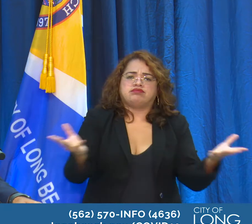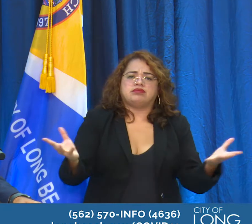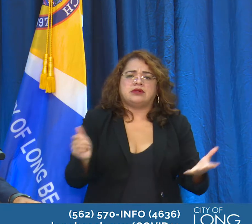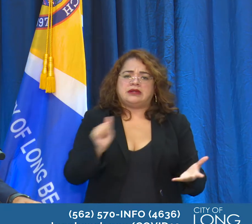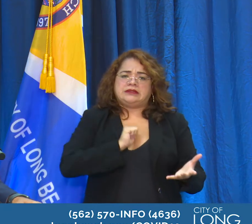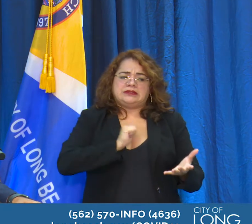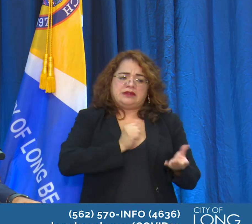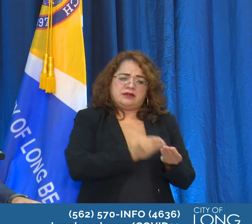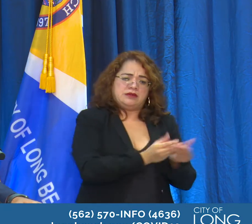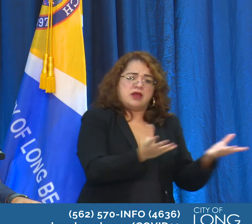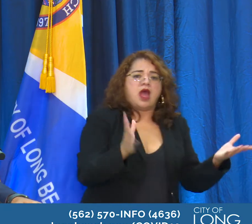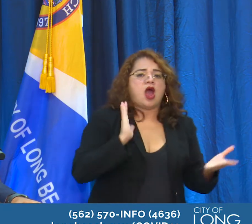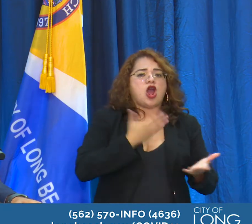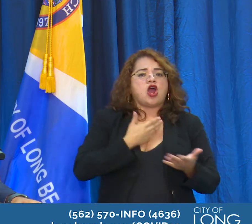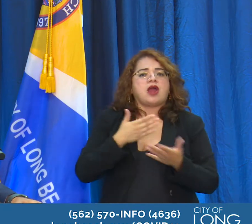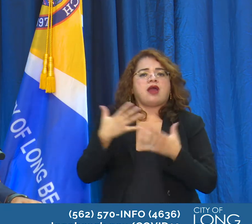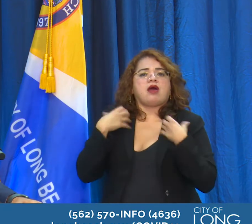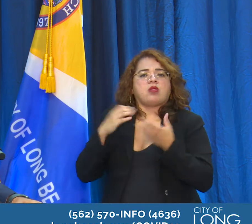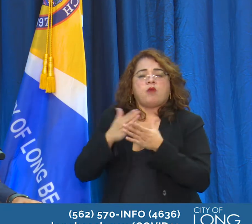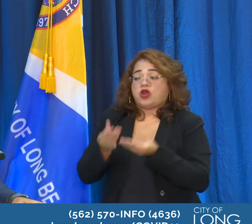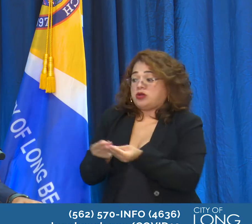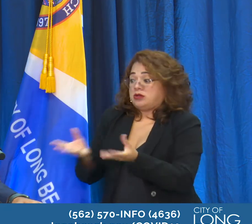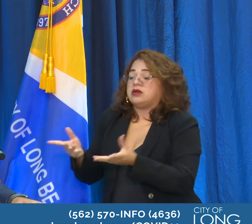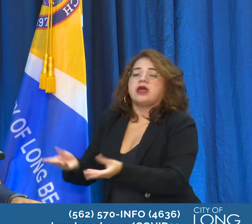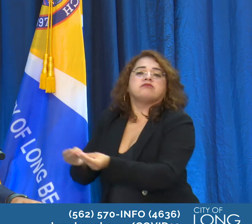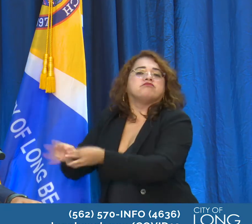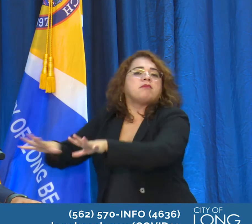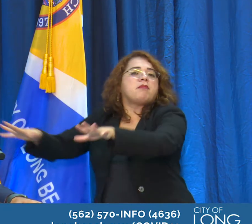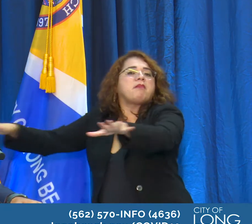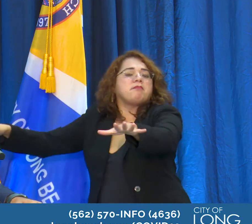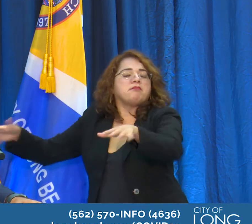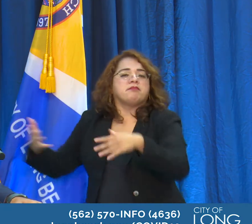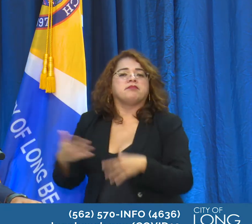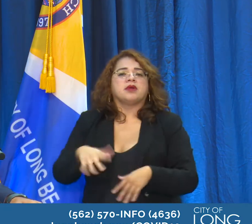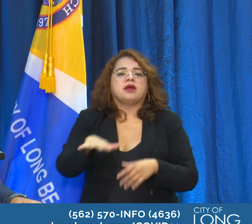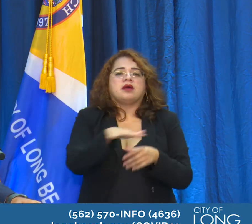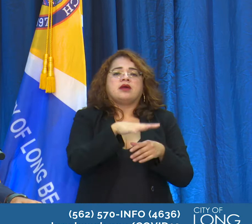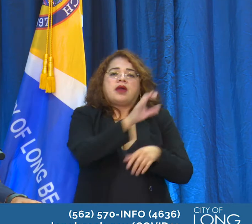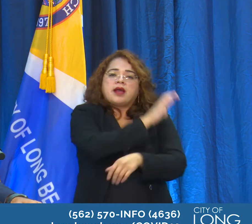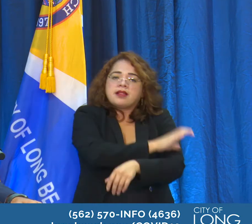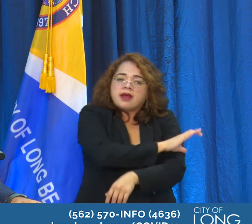And we've put out PPE to local Long Beach nonprofits. We've put out local PPE to clinics.